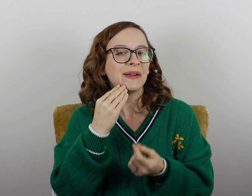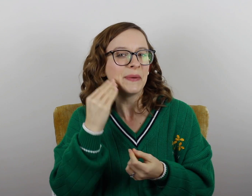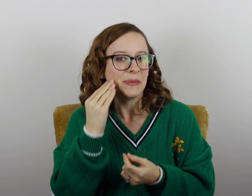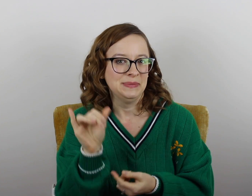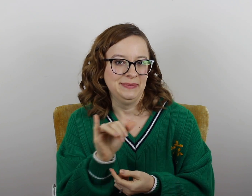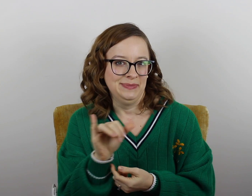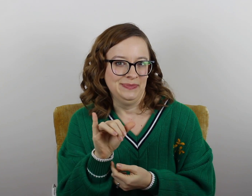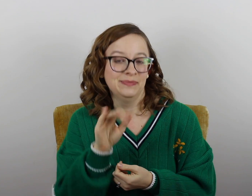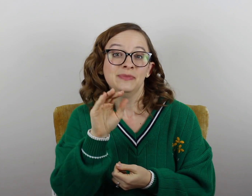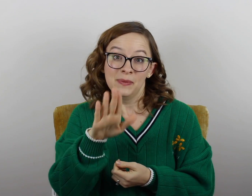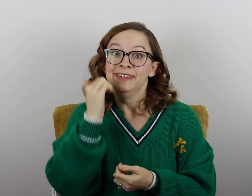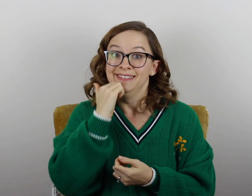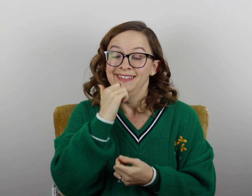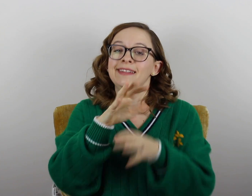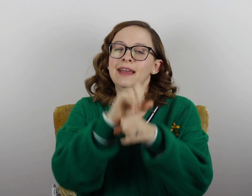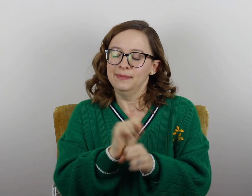It could be work, but it could be something at home too.